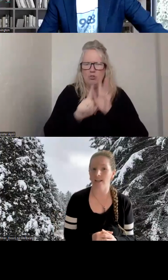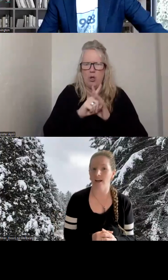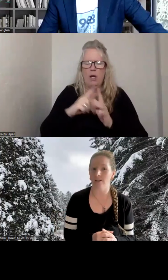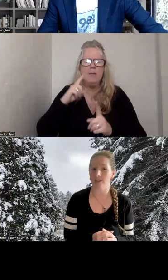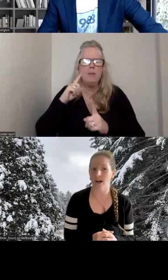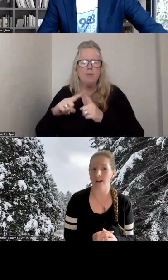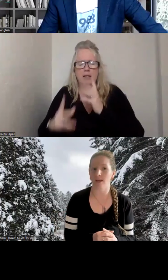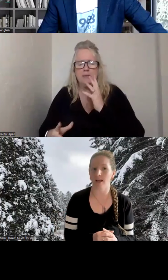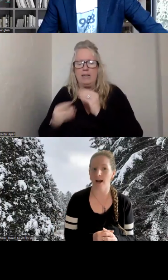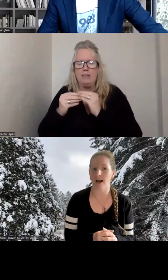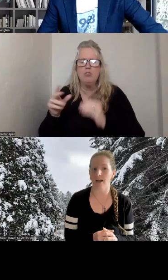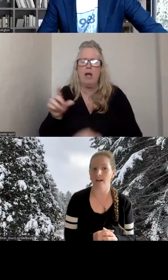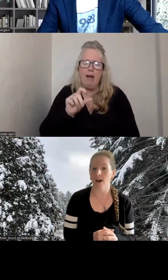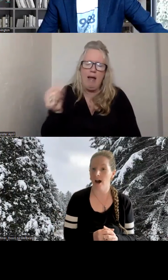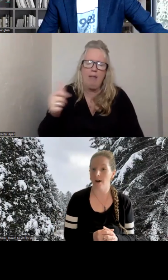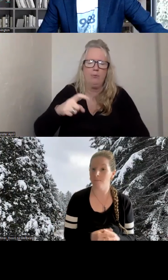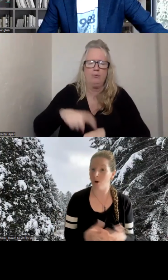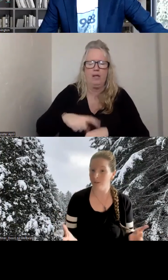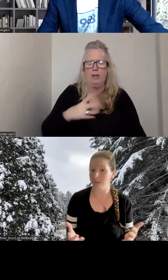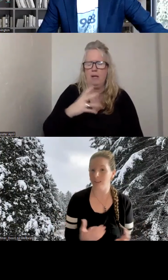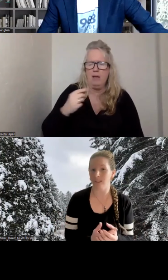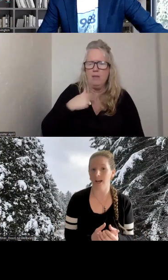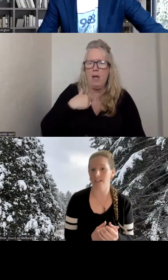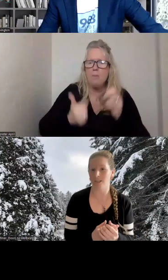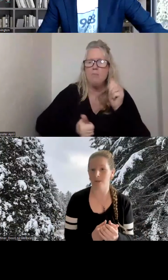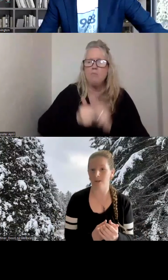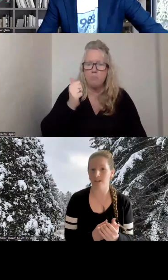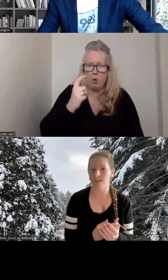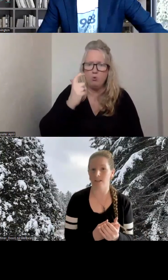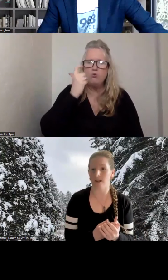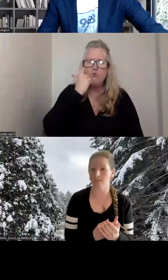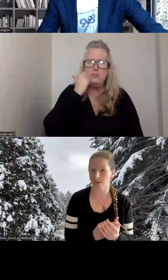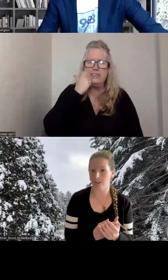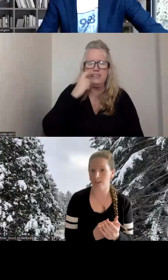THE OTHER THING THAT I MOST RECENTLY EXPERIENCED A EMERGENCY